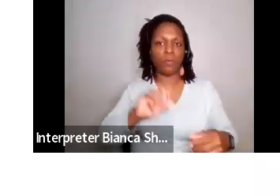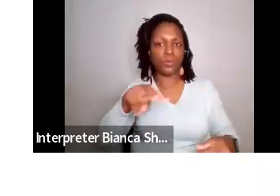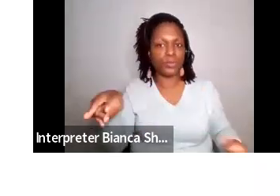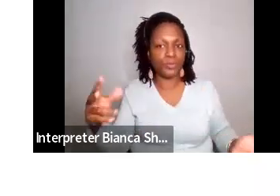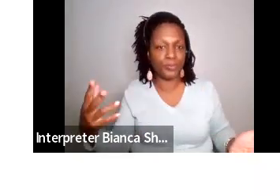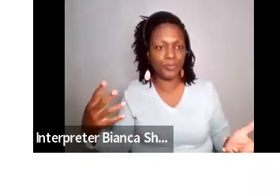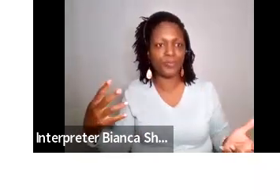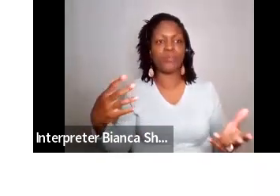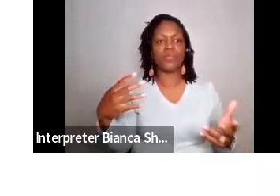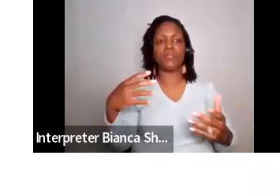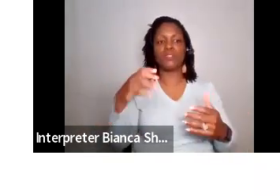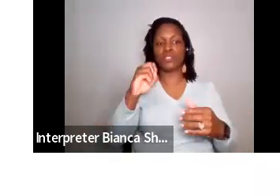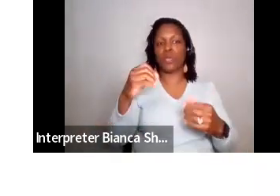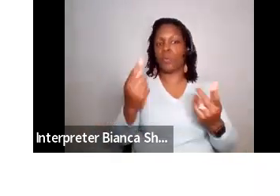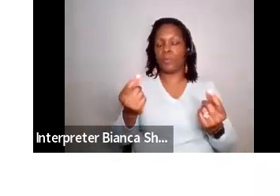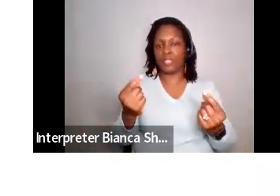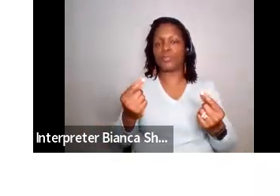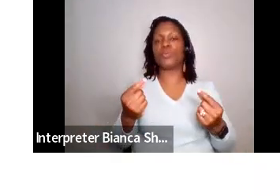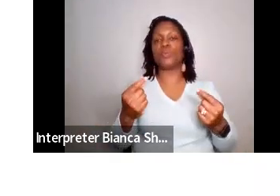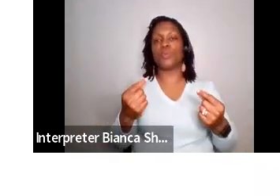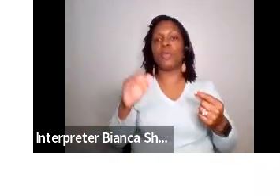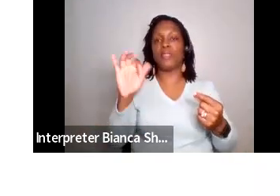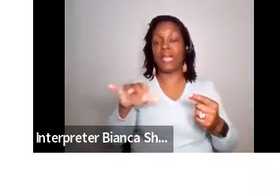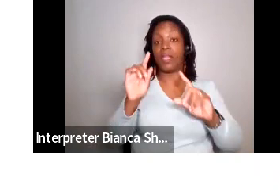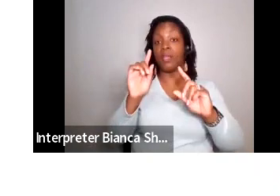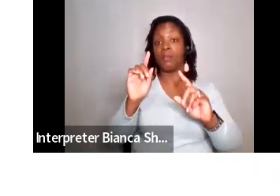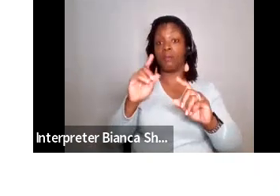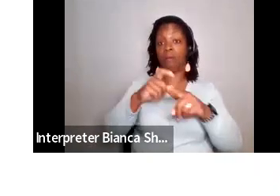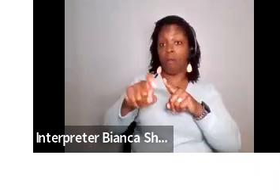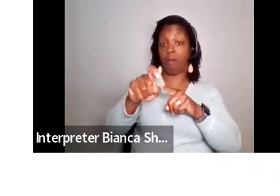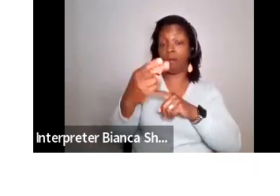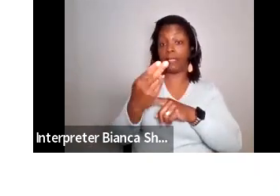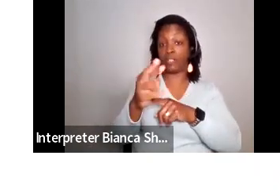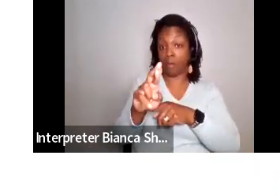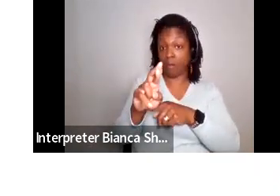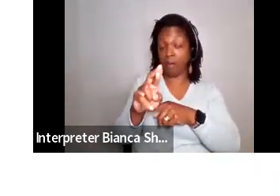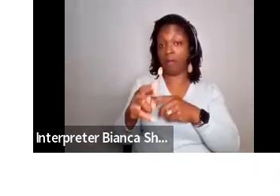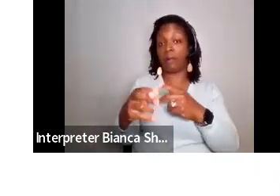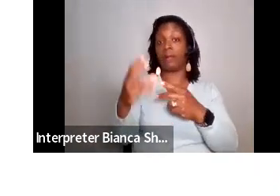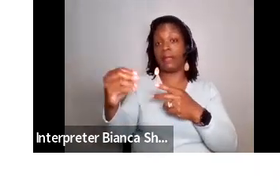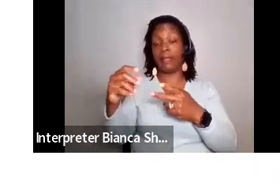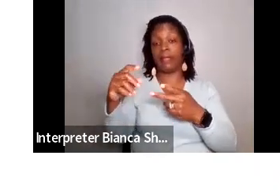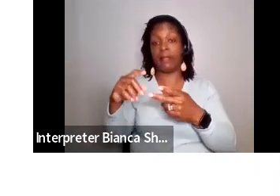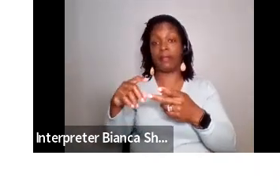Call with his Human Resources office and preparing their written request. Jim needed